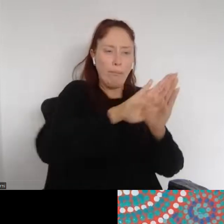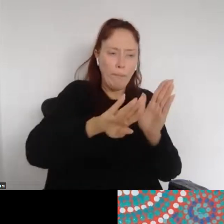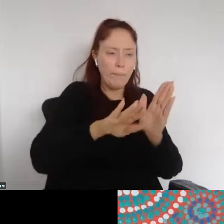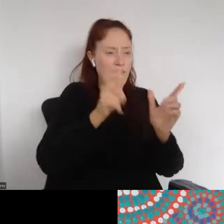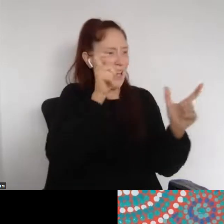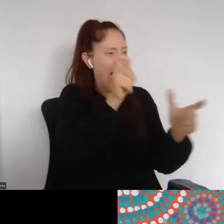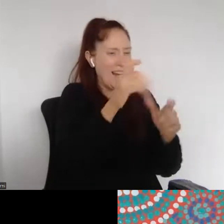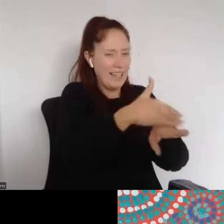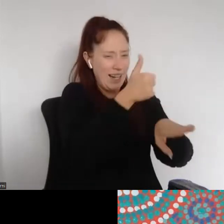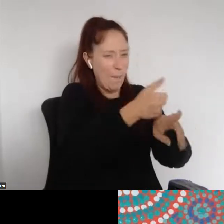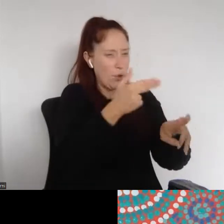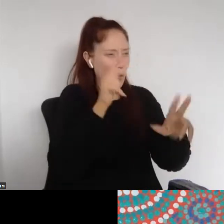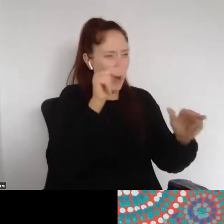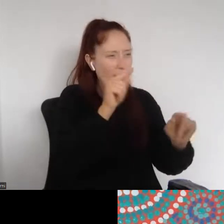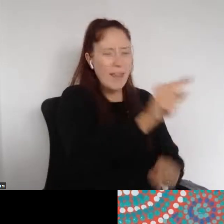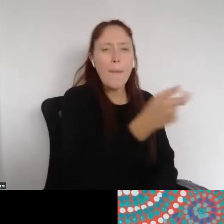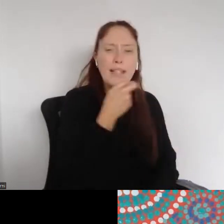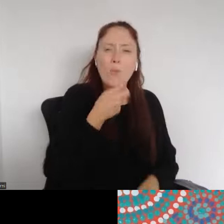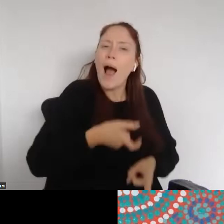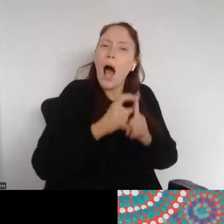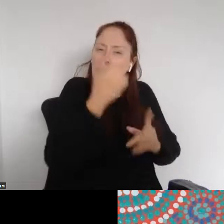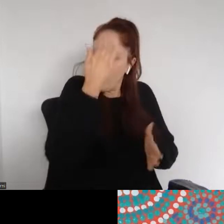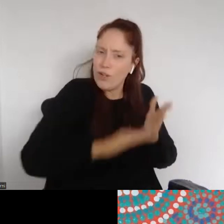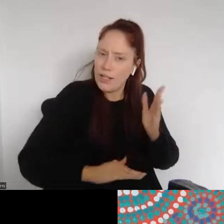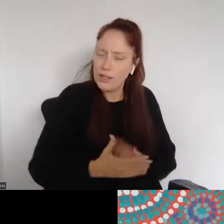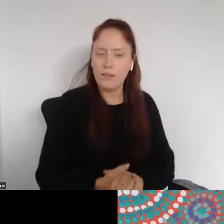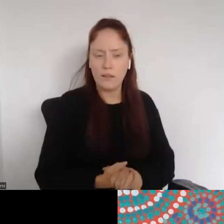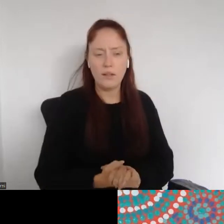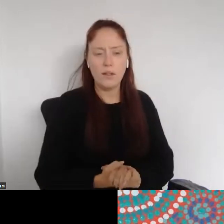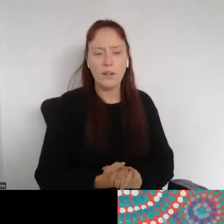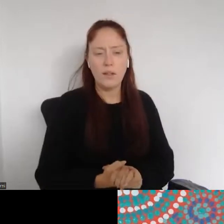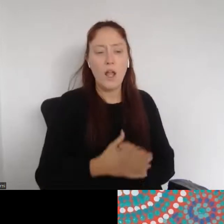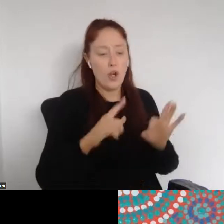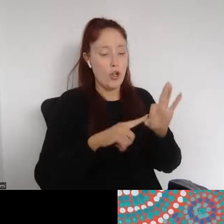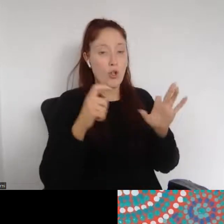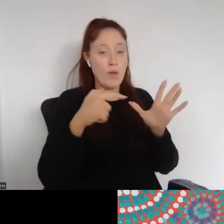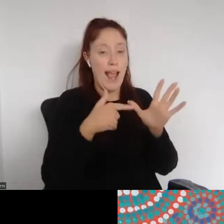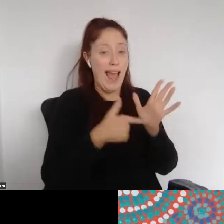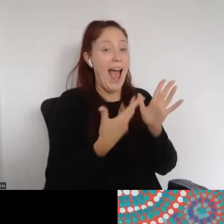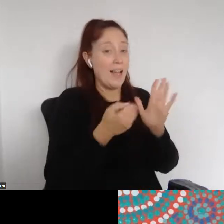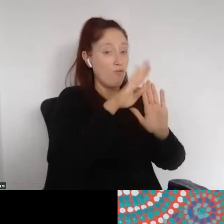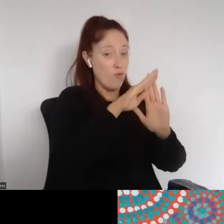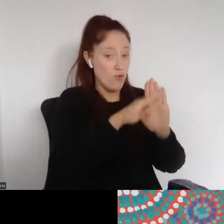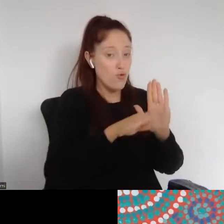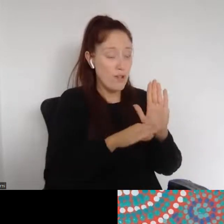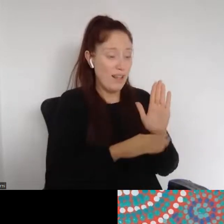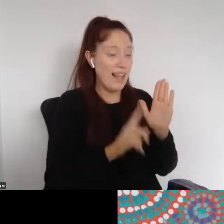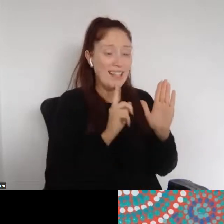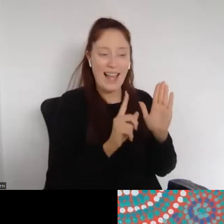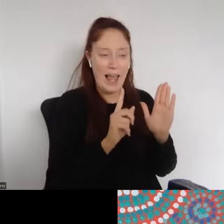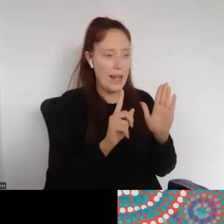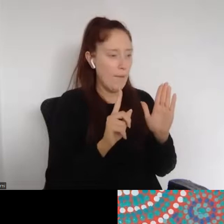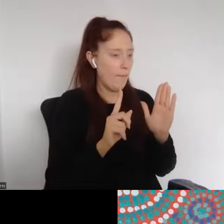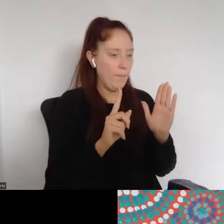example. There are rules, the QCAT rules that list particular requirements of applications